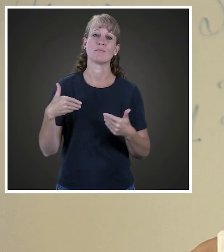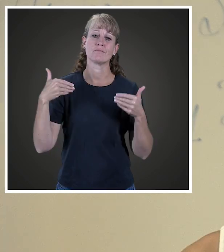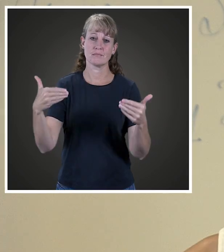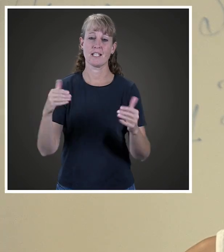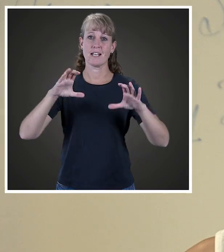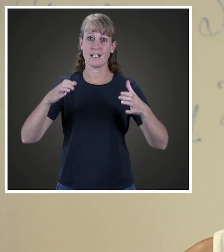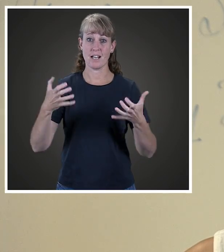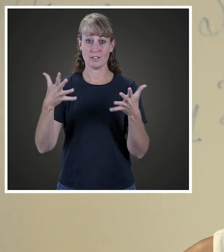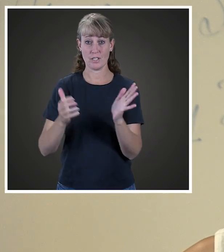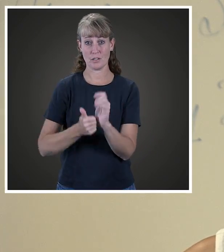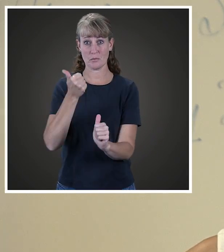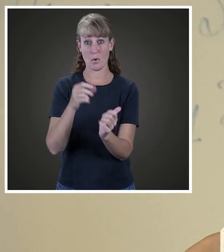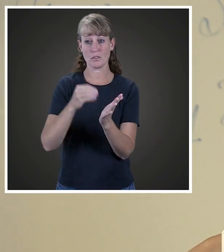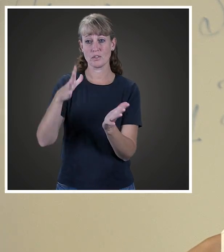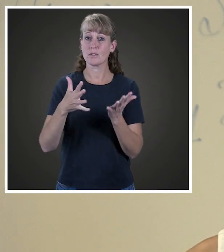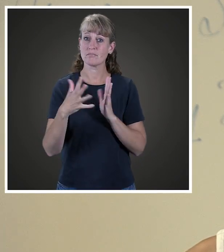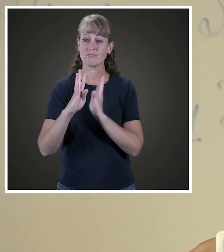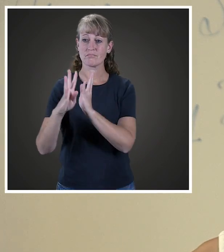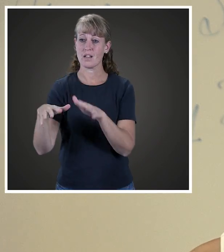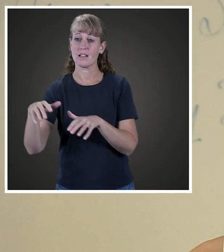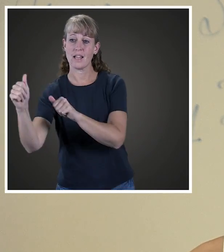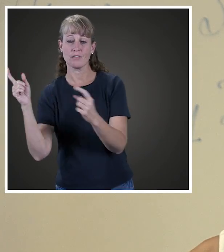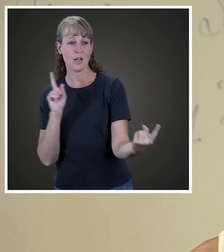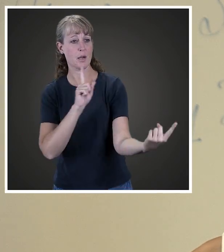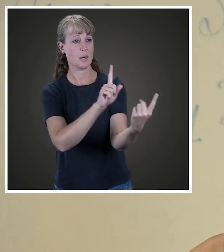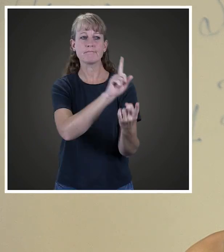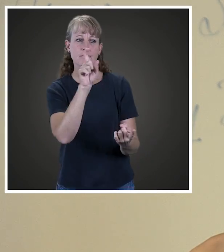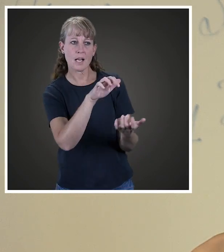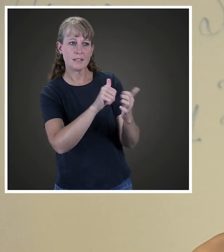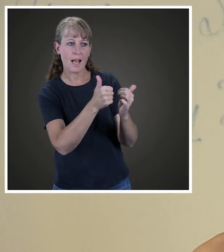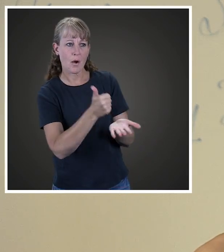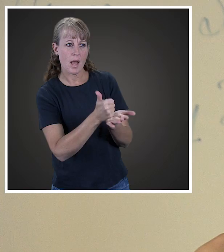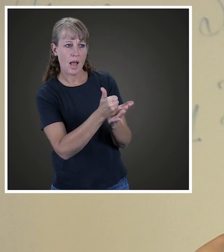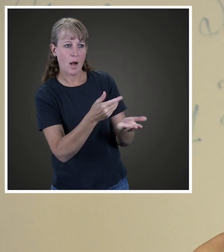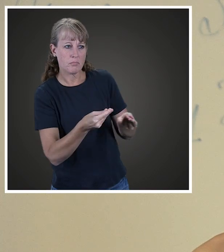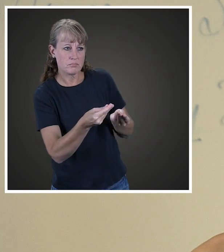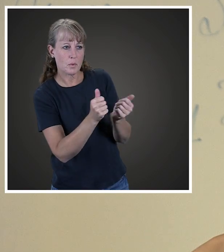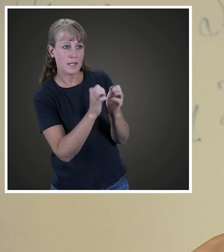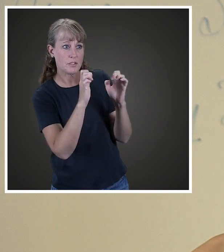After most students had filed out, I approached the deaf student (her identity preference) and asked how I could best accommodate her education.